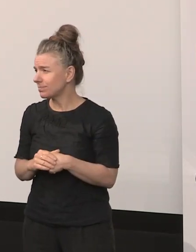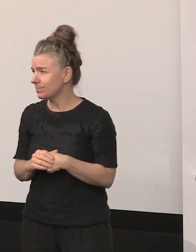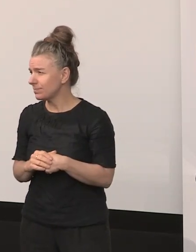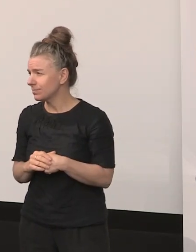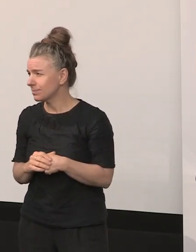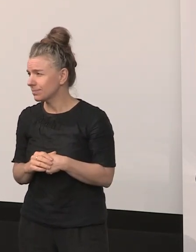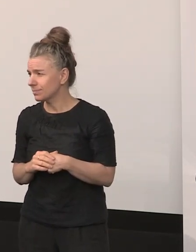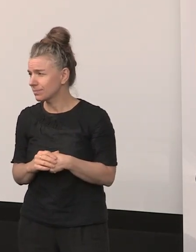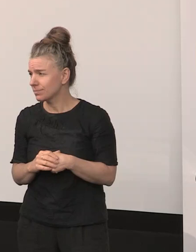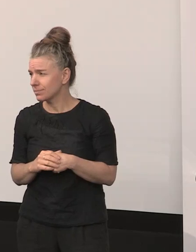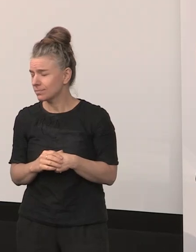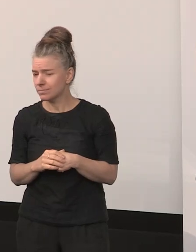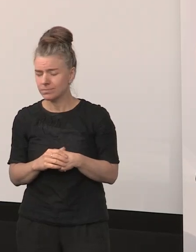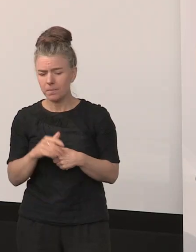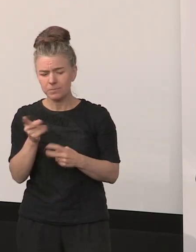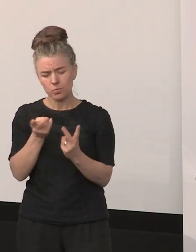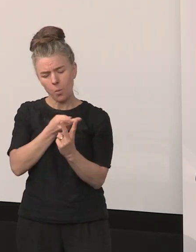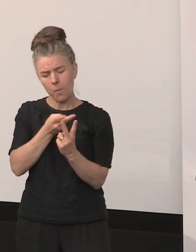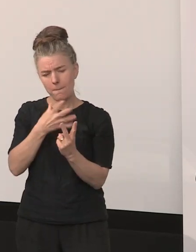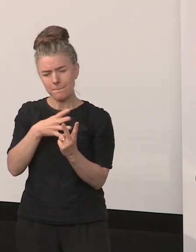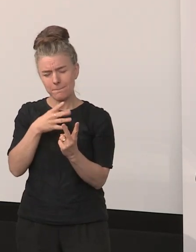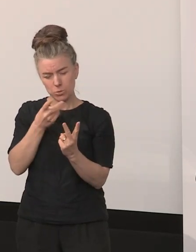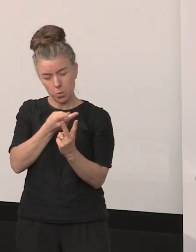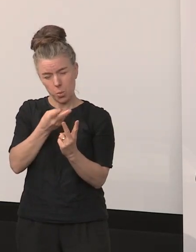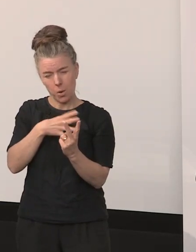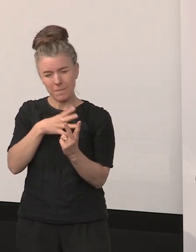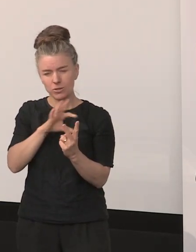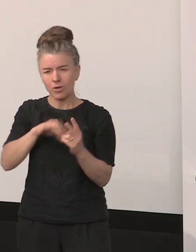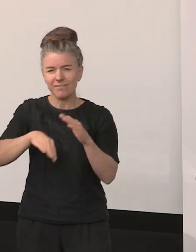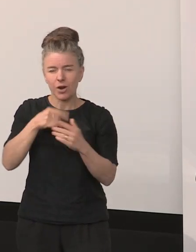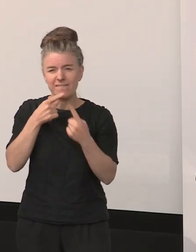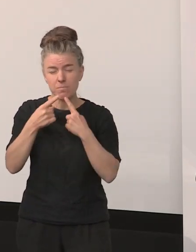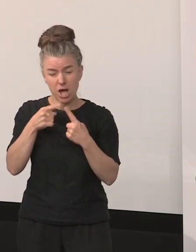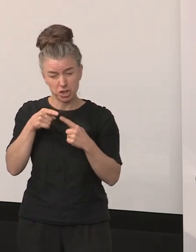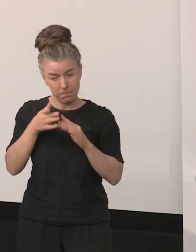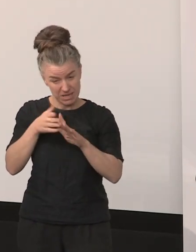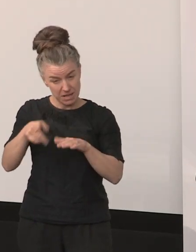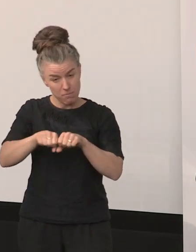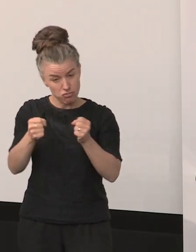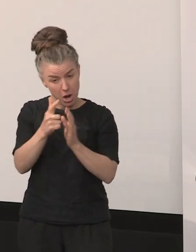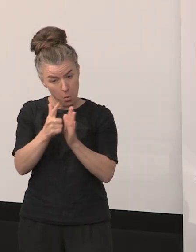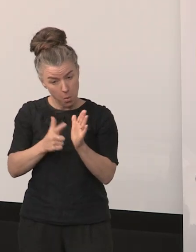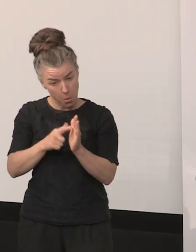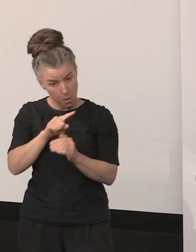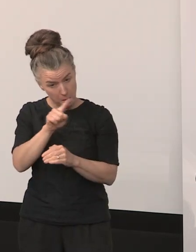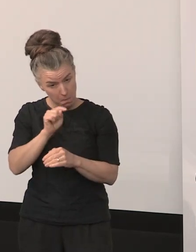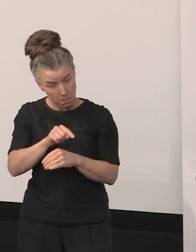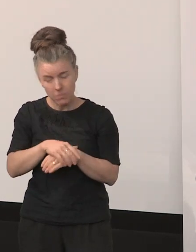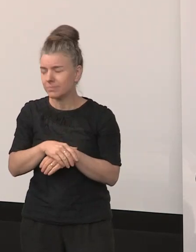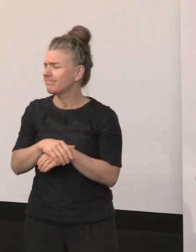put our overall stock and supply in jeopardy. Failing to disclose critical information,